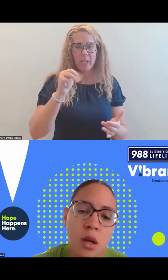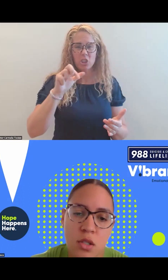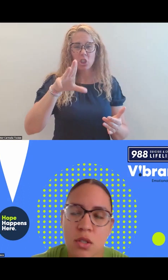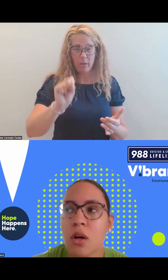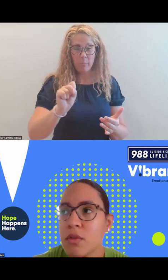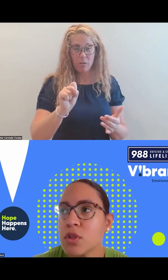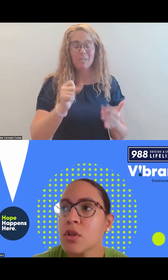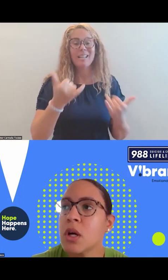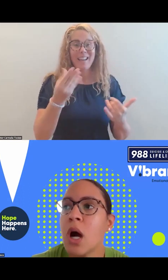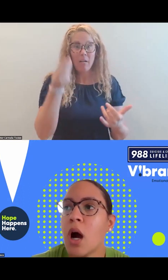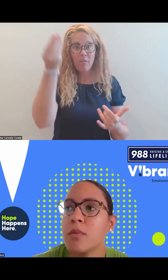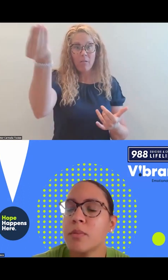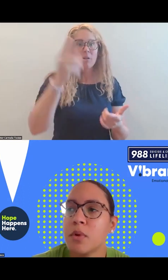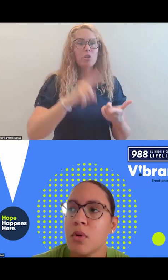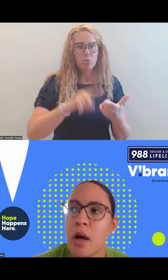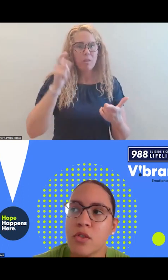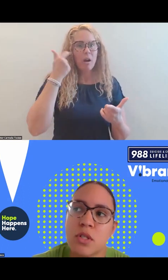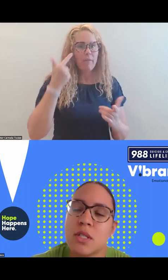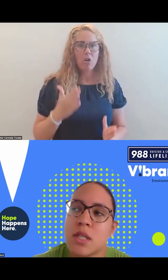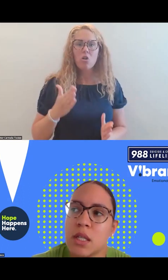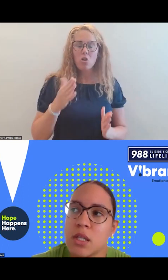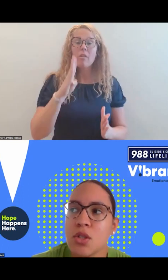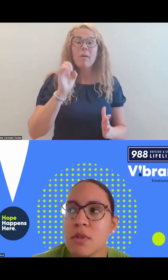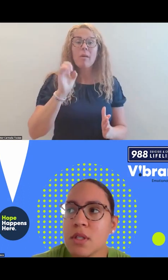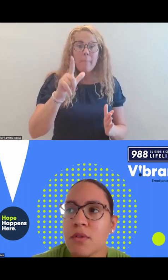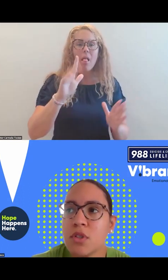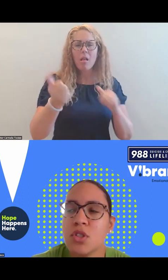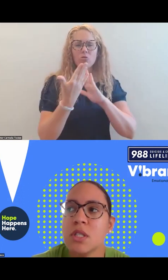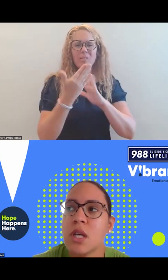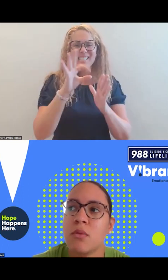GONE TO THE GOVERNOR. THE BILL HAS 988 SERVICE DEFINITIONS AND